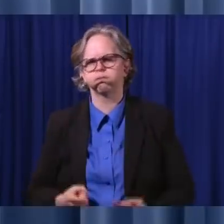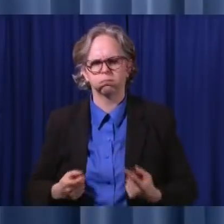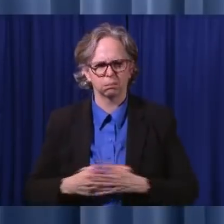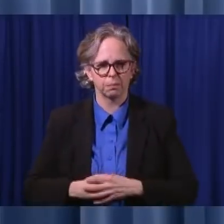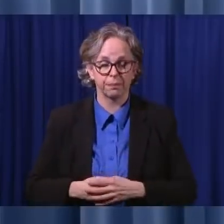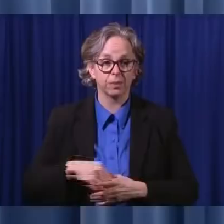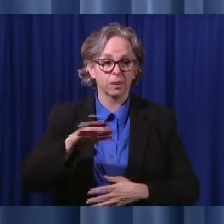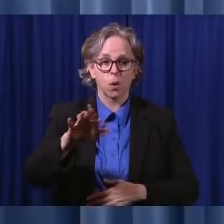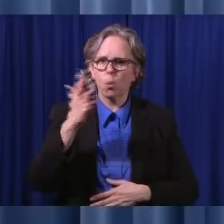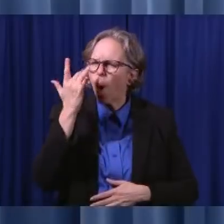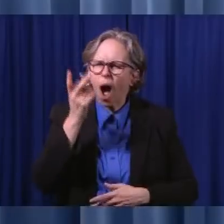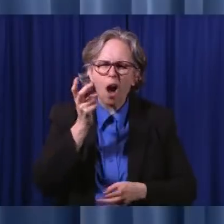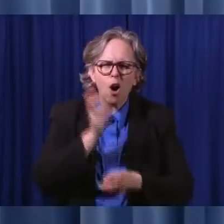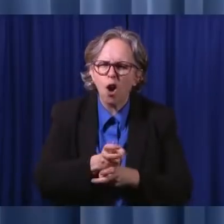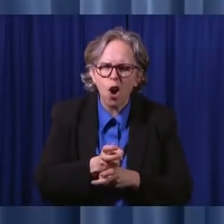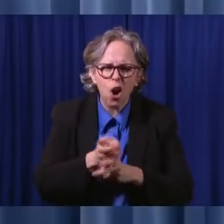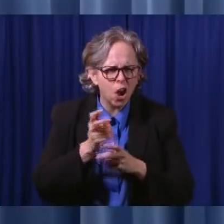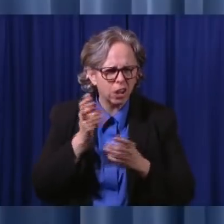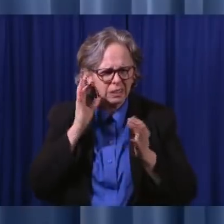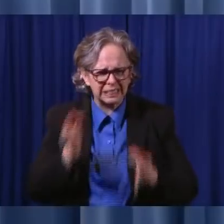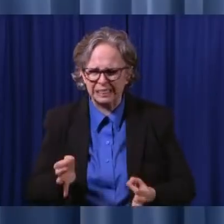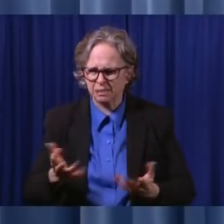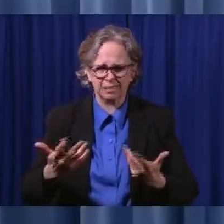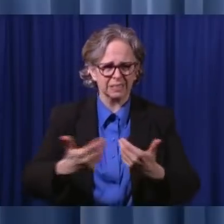WANT TO COME IN AND VISIT THEM.